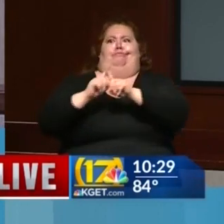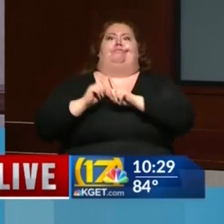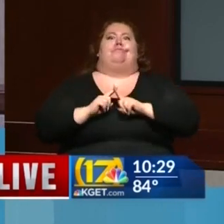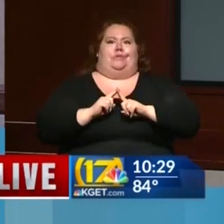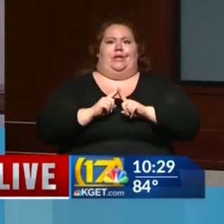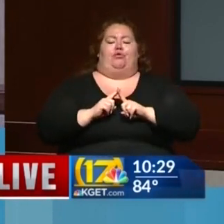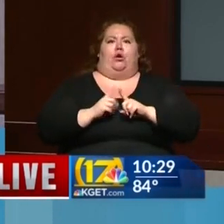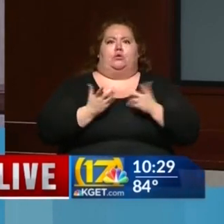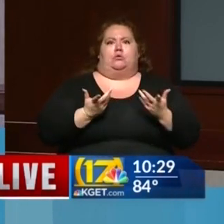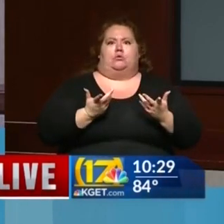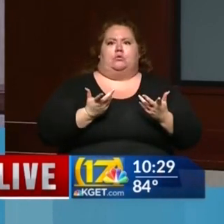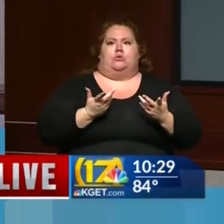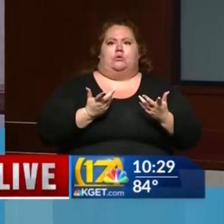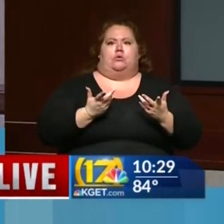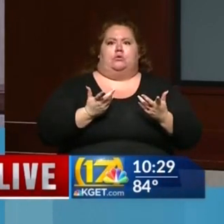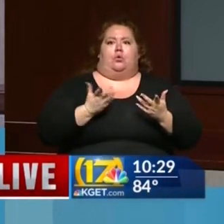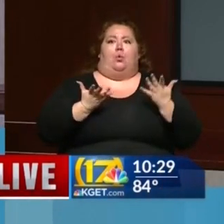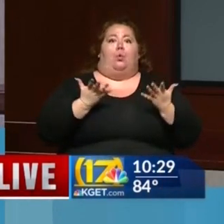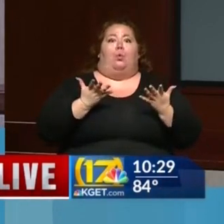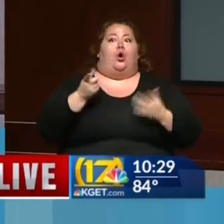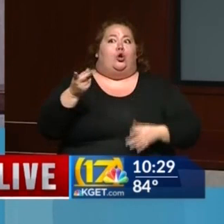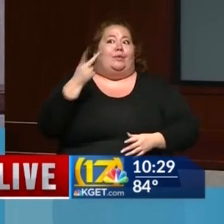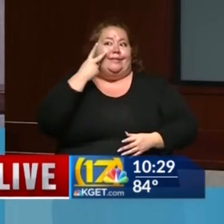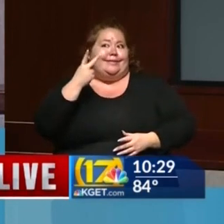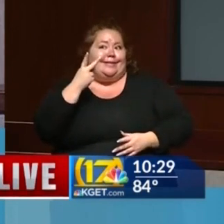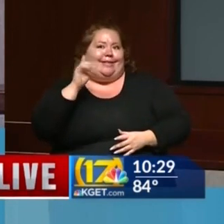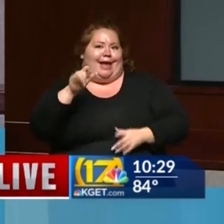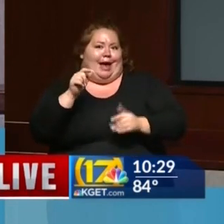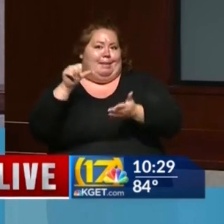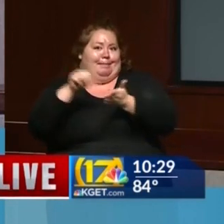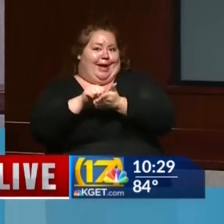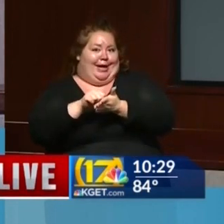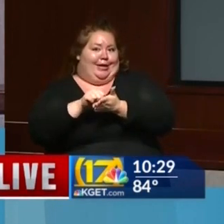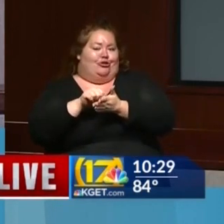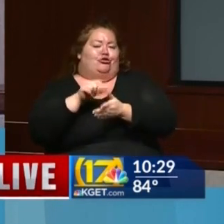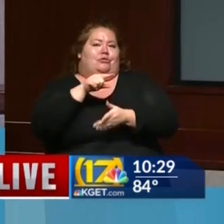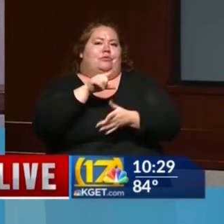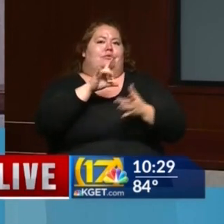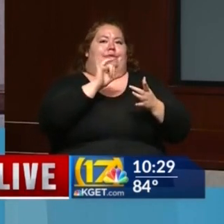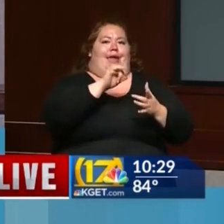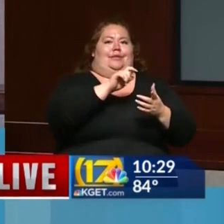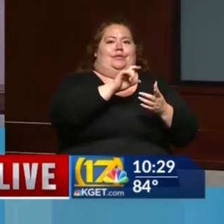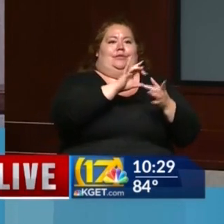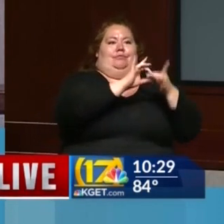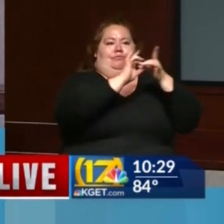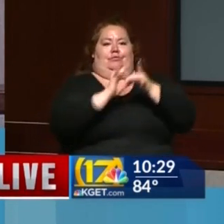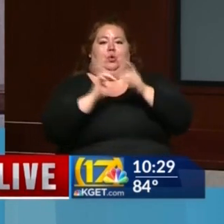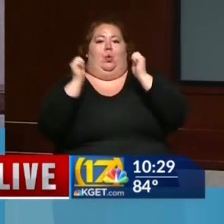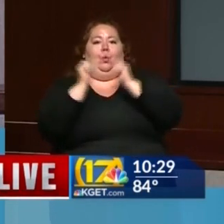OR SOMETHING HIGHER THAN THAT, BECAUSE SOMEONE MAY HAVE BOTH DIABETES, AND HYPERTENSION OR SEVERAL UNDERLYING CONDITIONS.